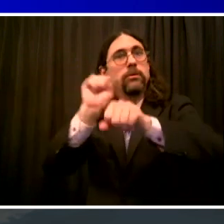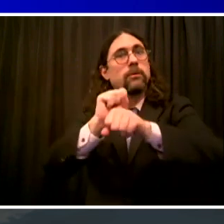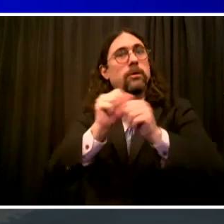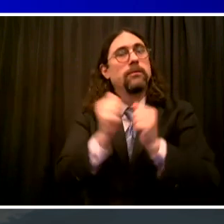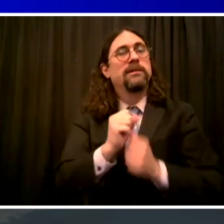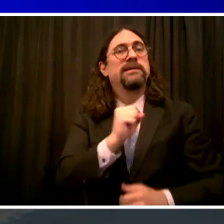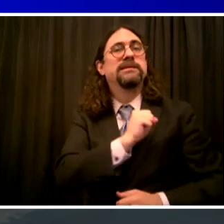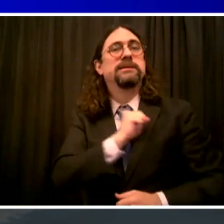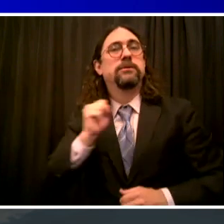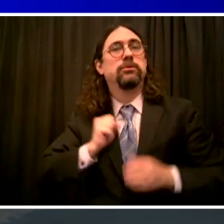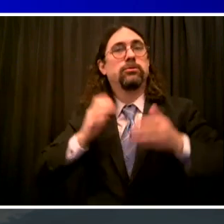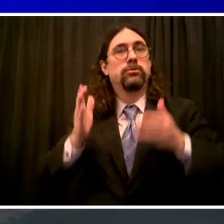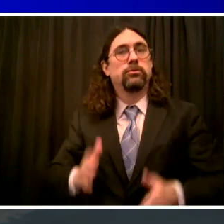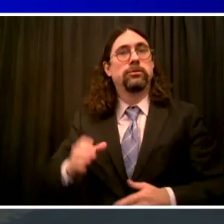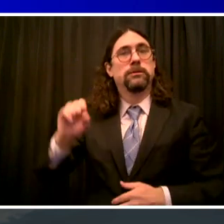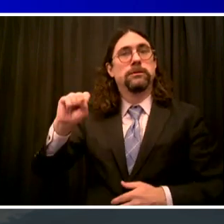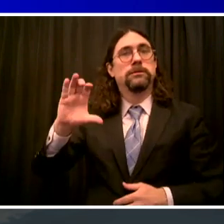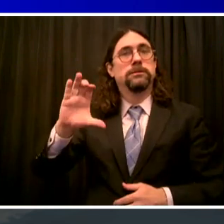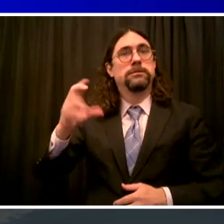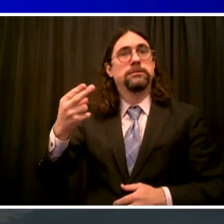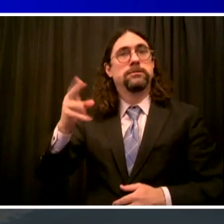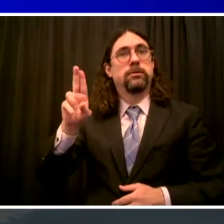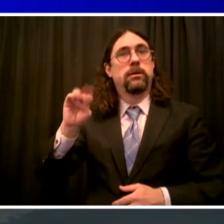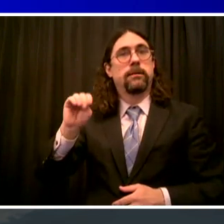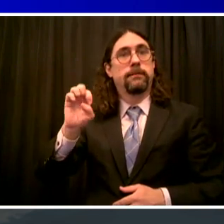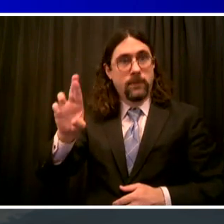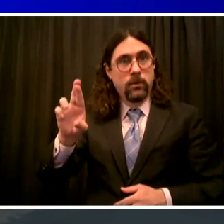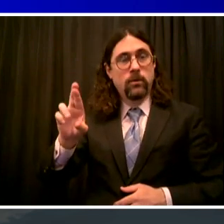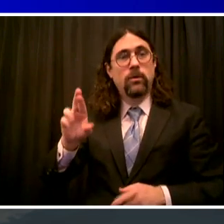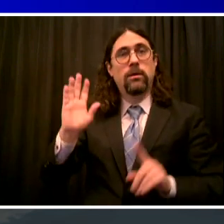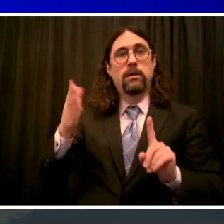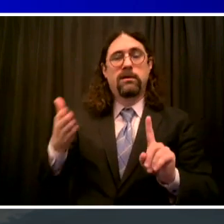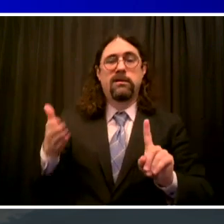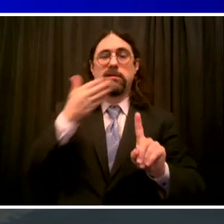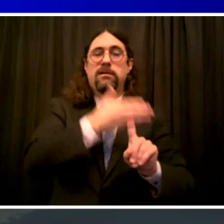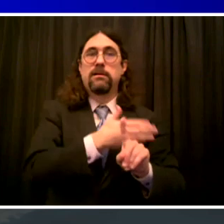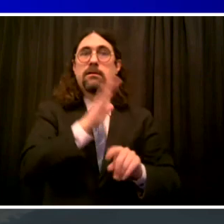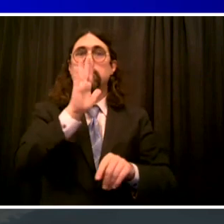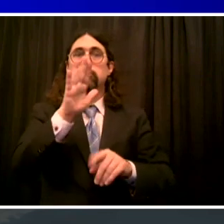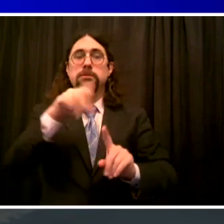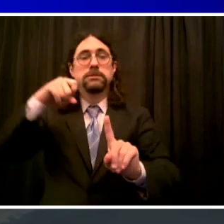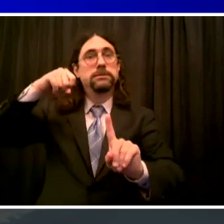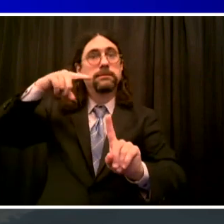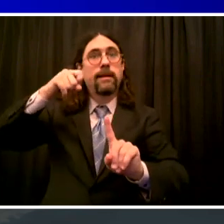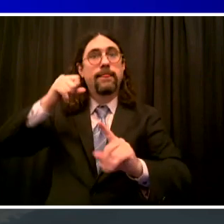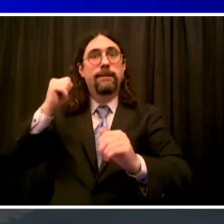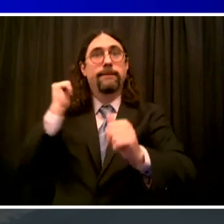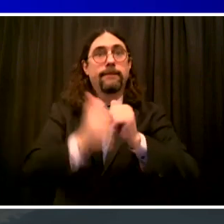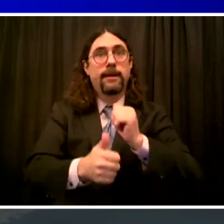BY NEW YORK VEENST SNEAT OR UCHCKCH SUMER THAT WE SAW IN A PREVIOUS STIMULUS PACKEAG.